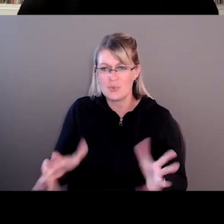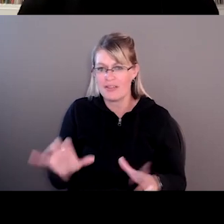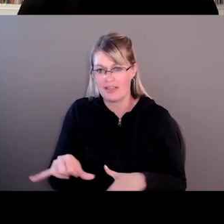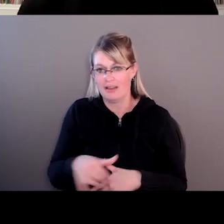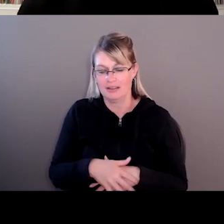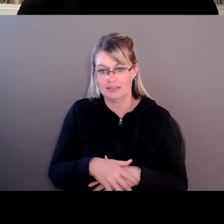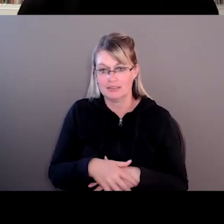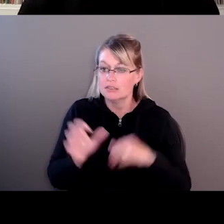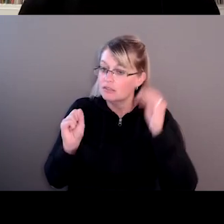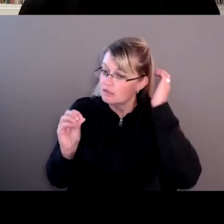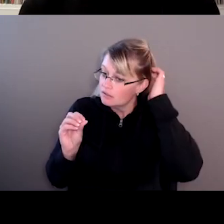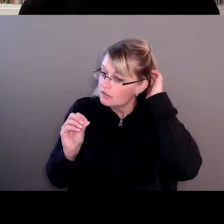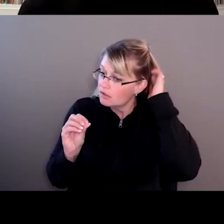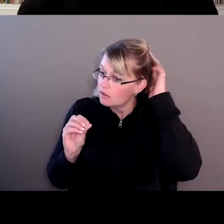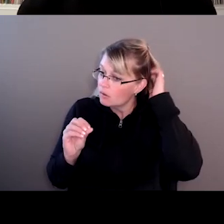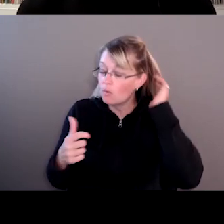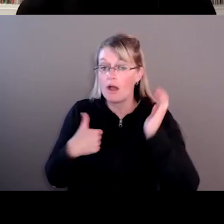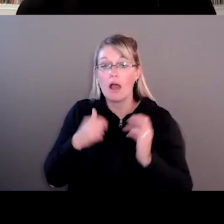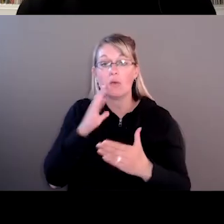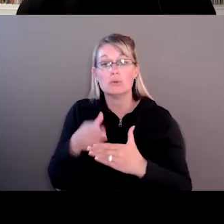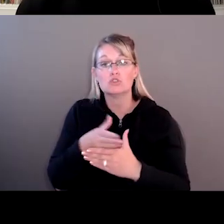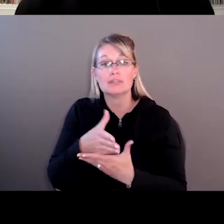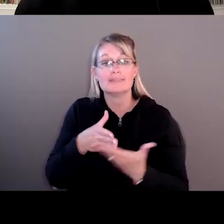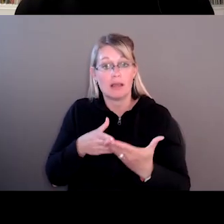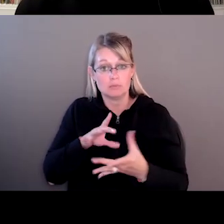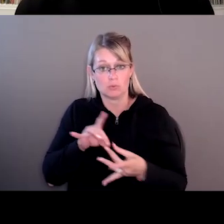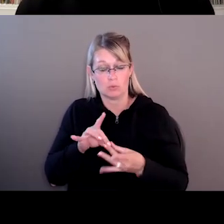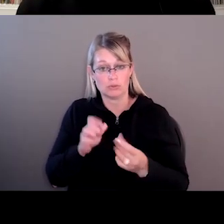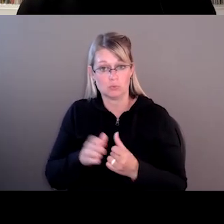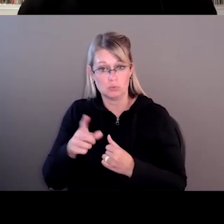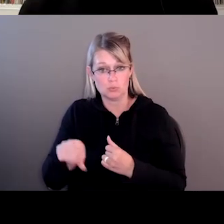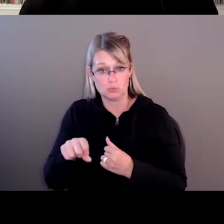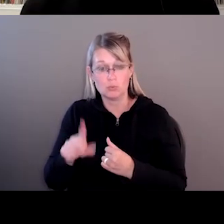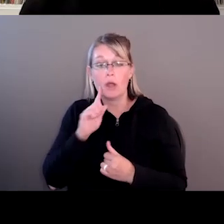So I'm going to share some of these stories with you. I'm going to share some of these